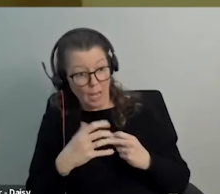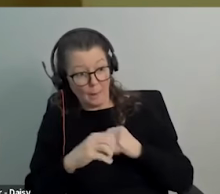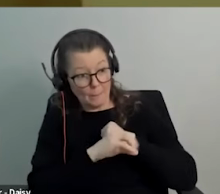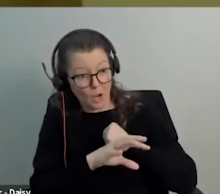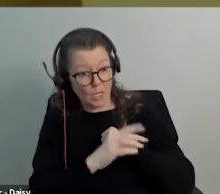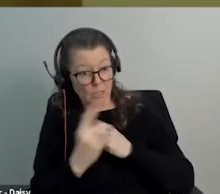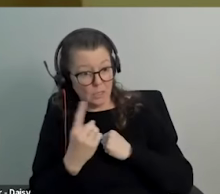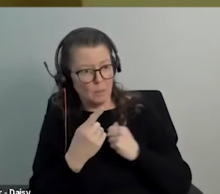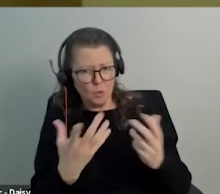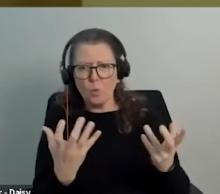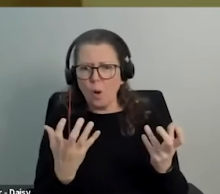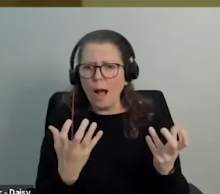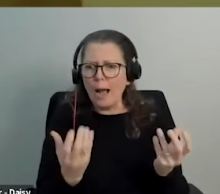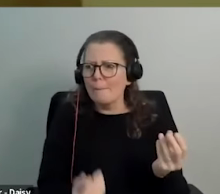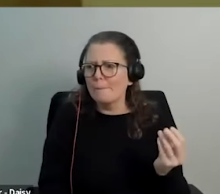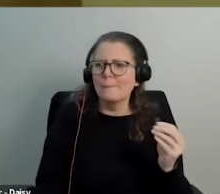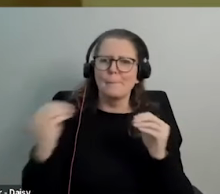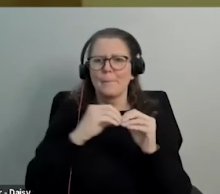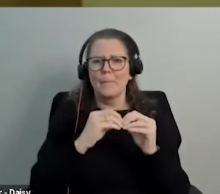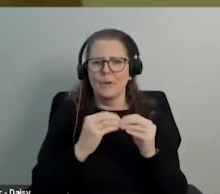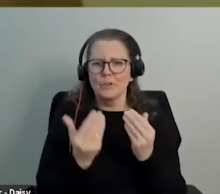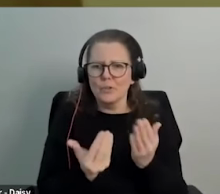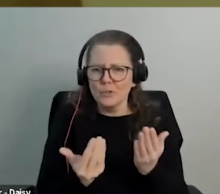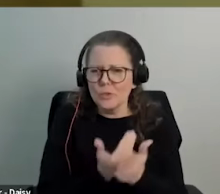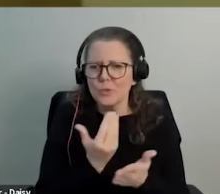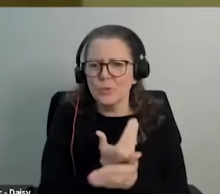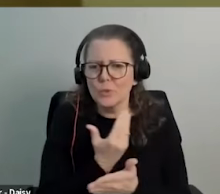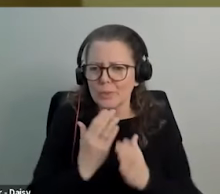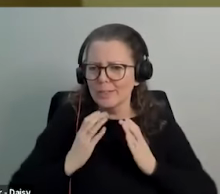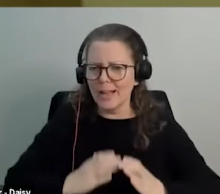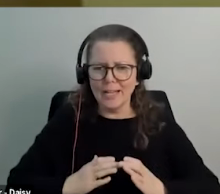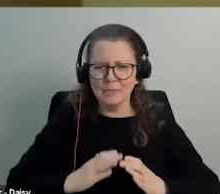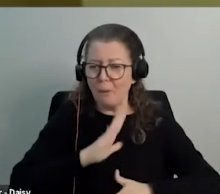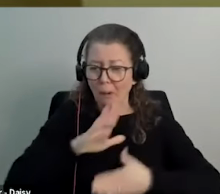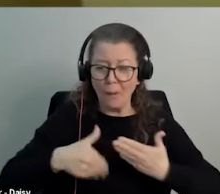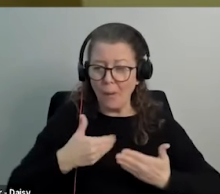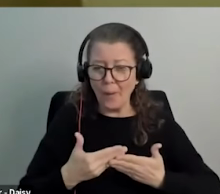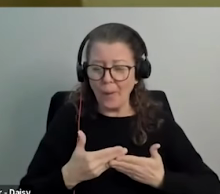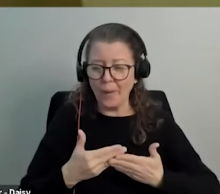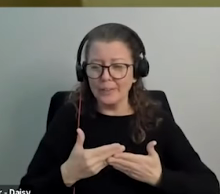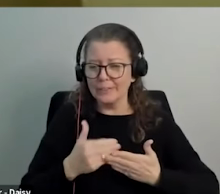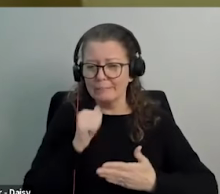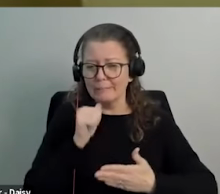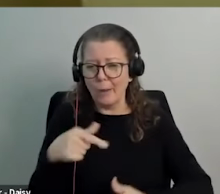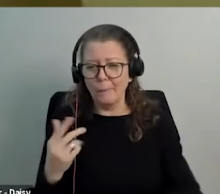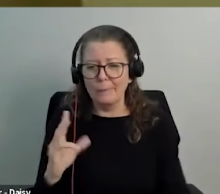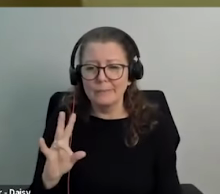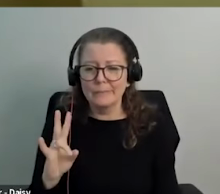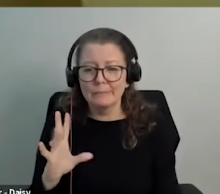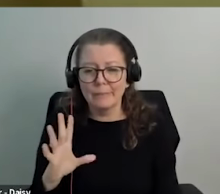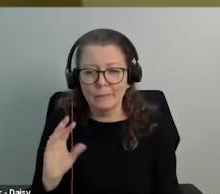you wanna track as many new subscribers or customers or whatever it is, and not just 75% of it, you know?